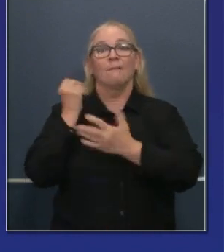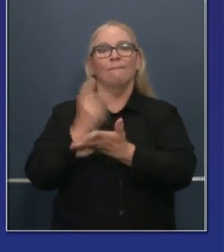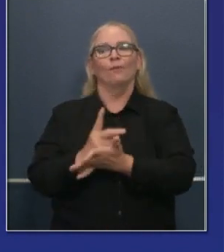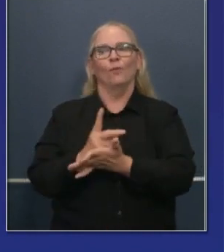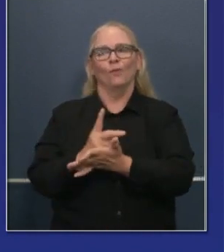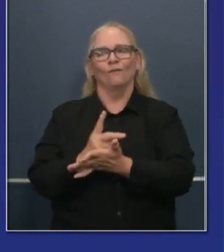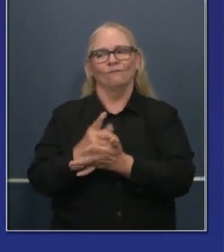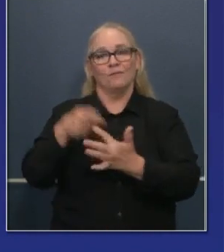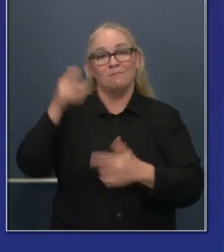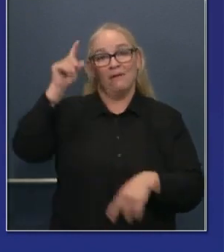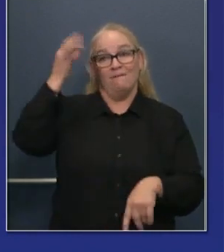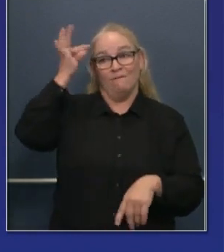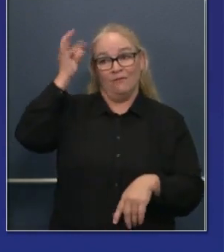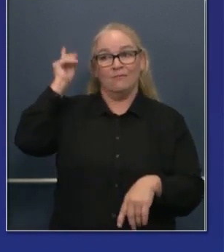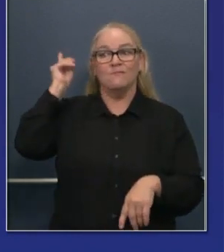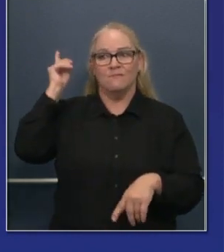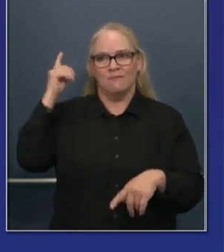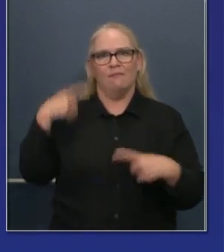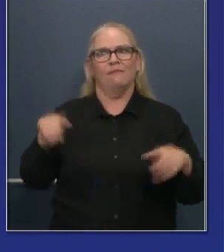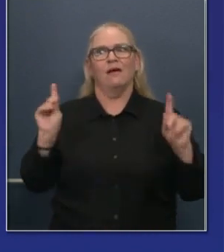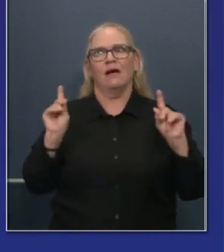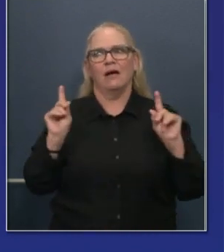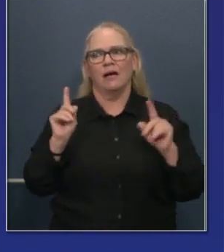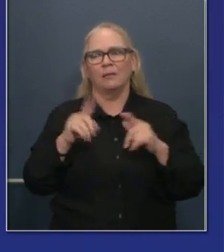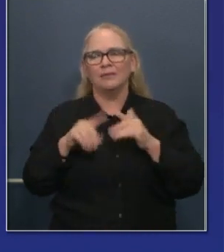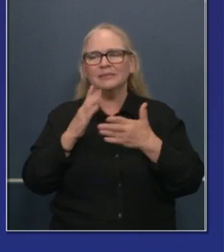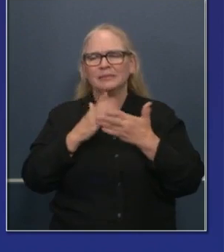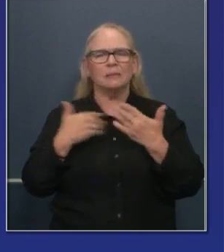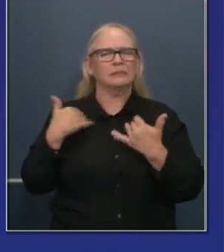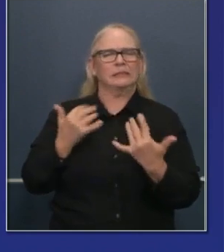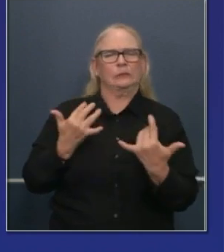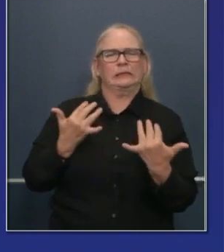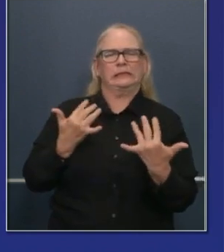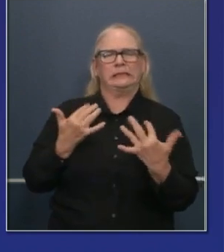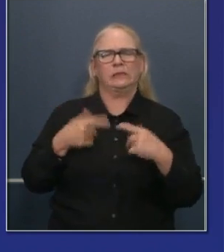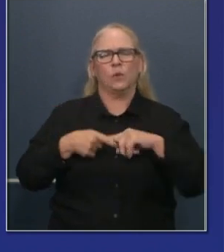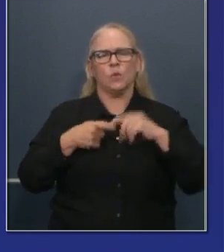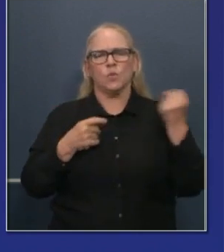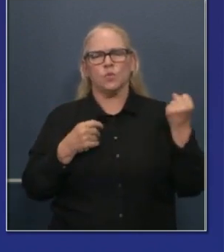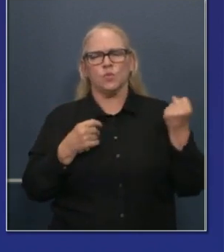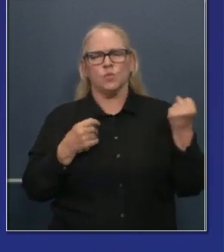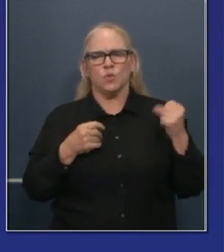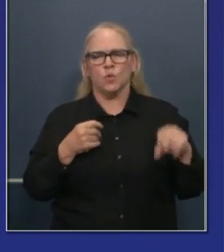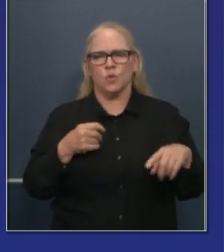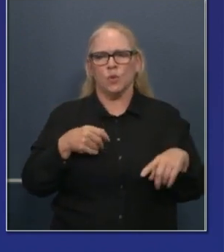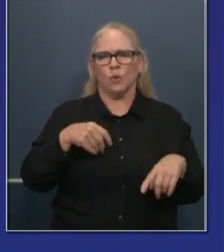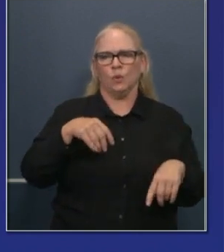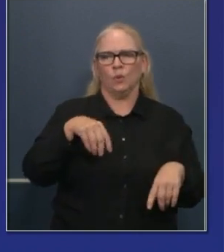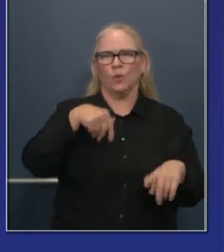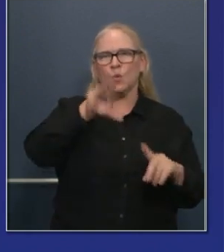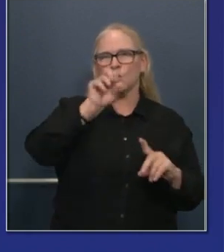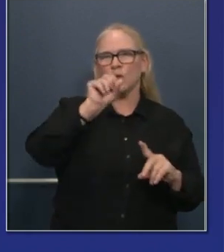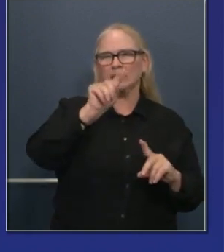IT IS SOMETHING WE HAVE TALKED ABOUT IN THE PAST. WE FINALLY GOT APPROVALS FROM THE FEDS.